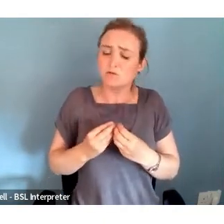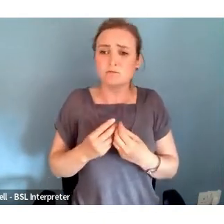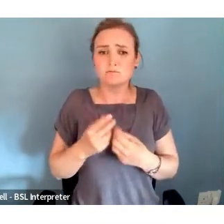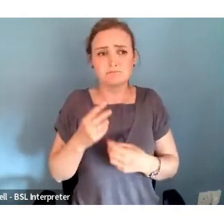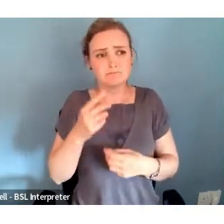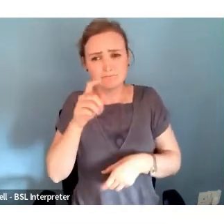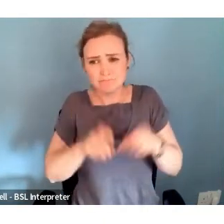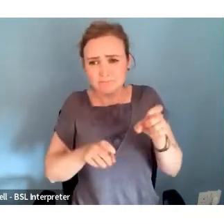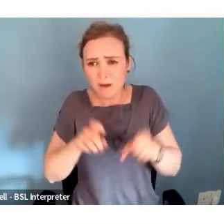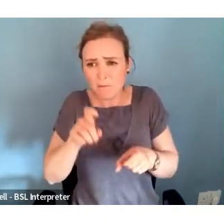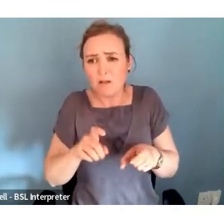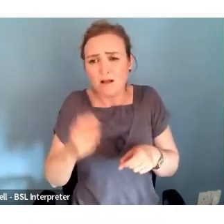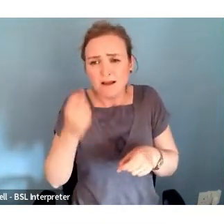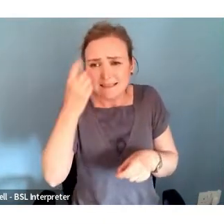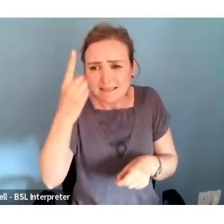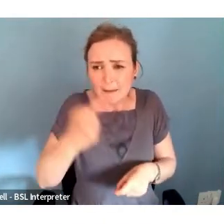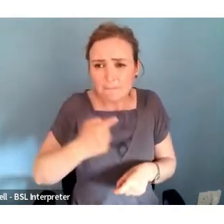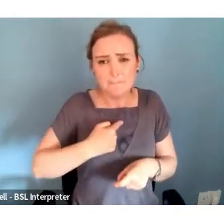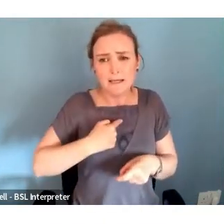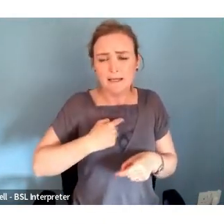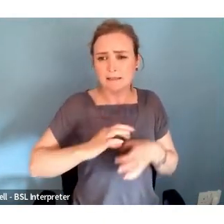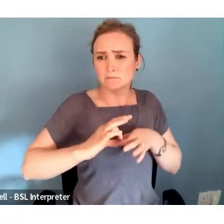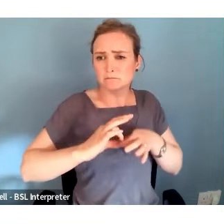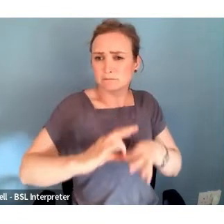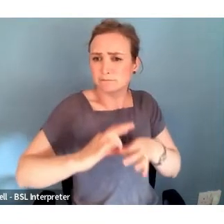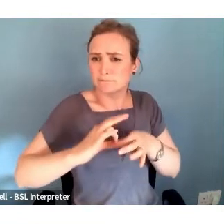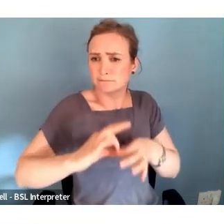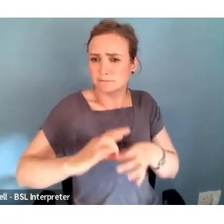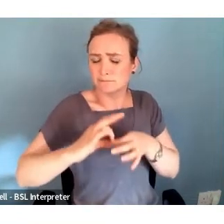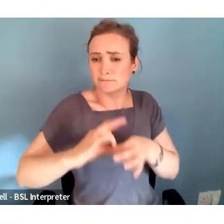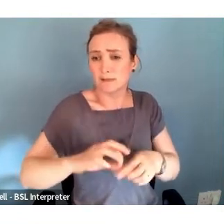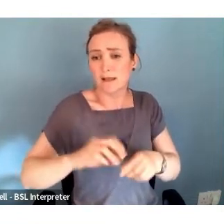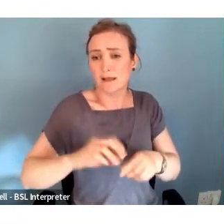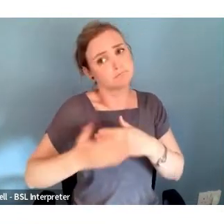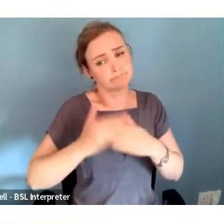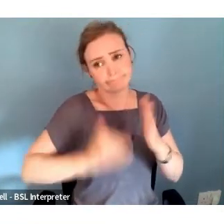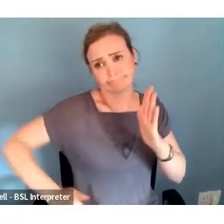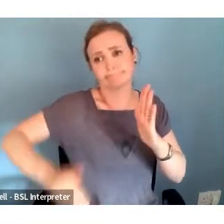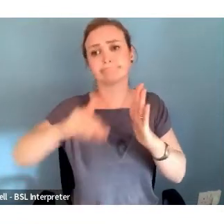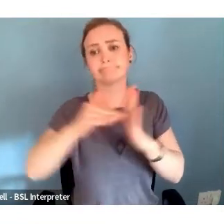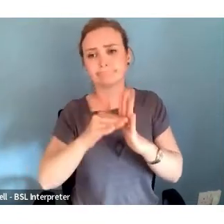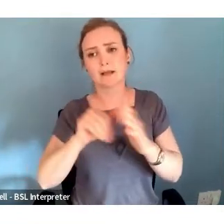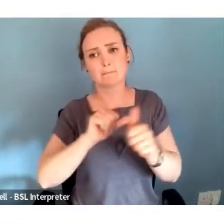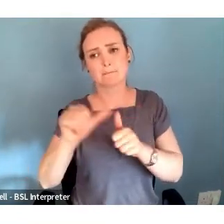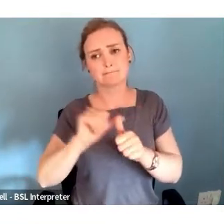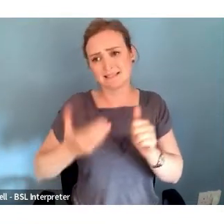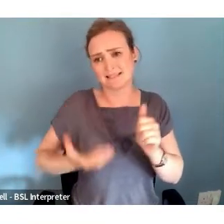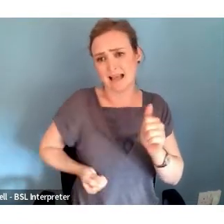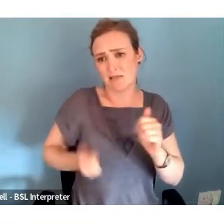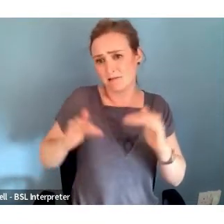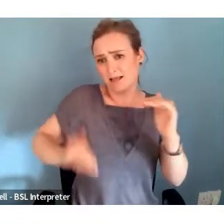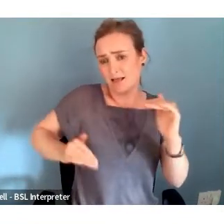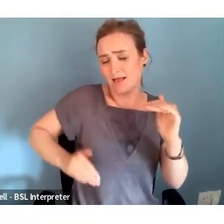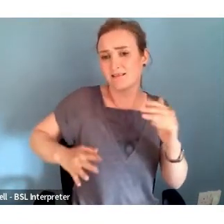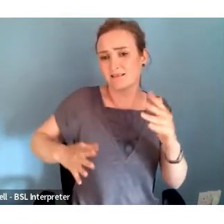Some of those things come above salary if somebody applies to a job or not. If you want to